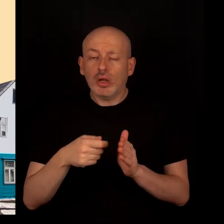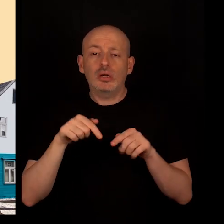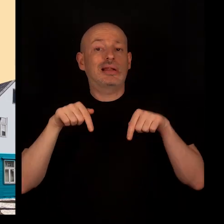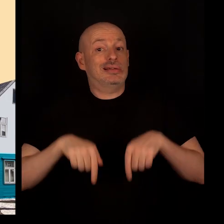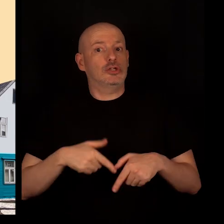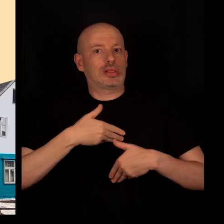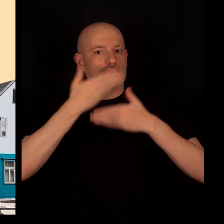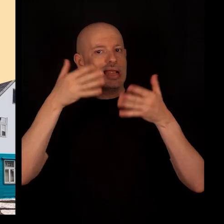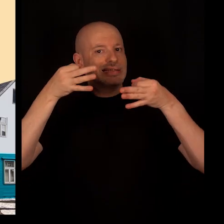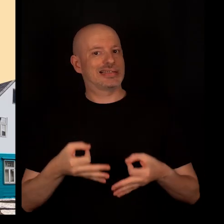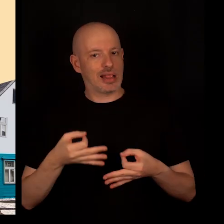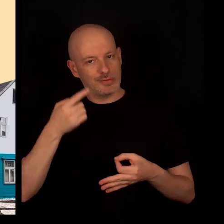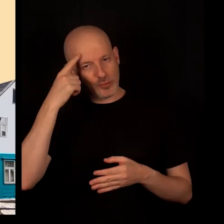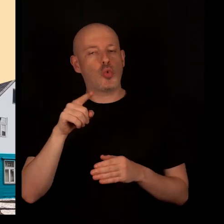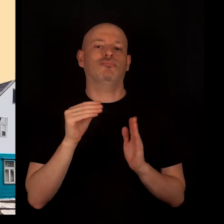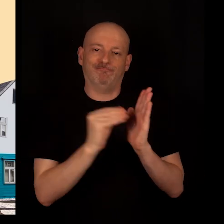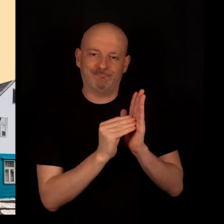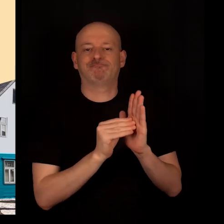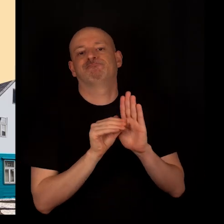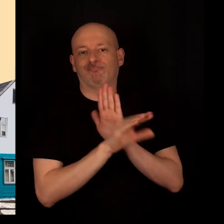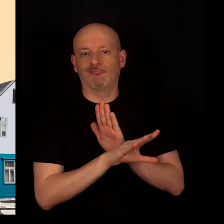this is the day to decide and register.